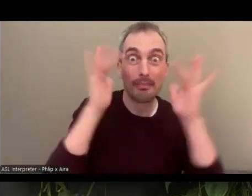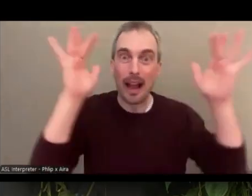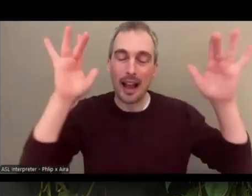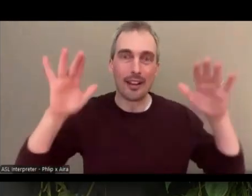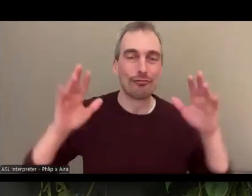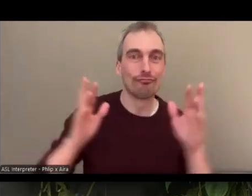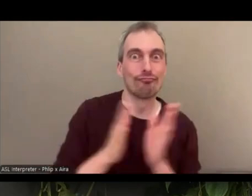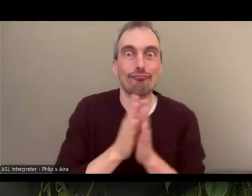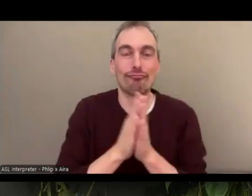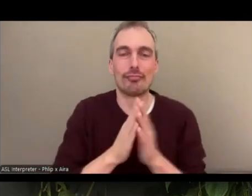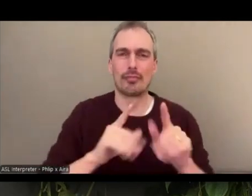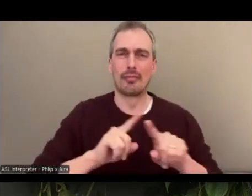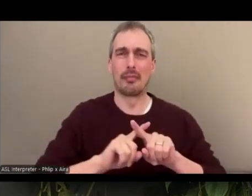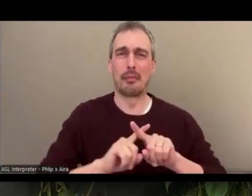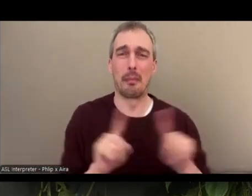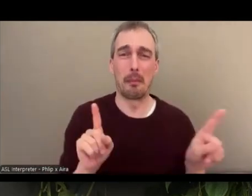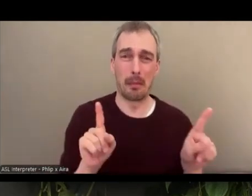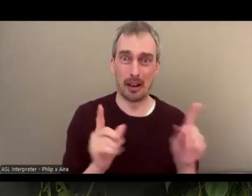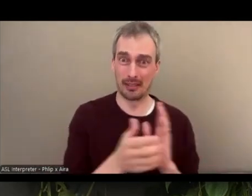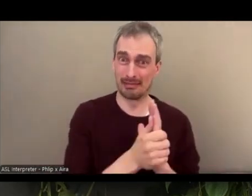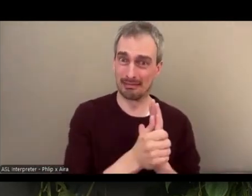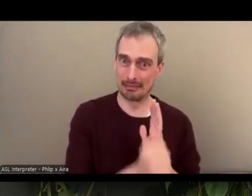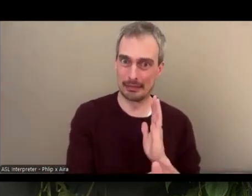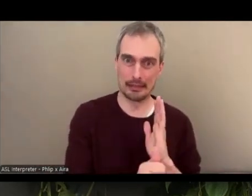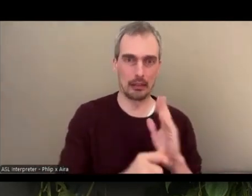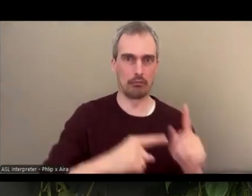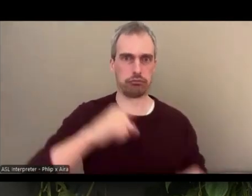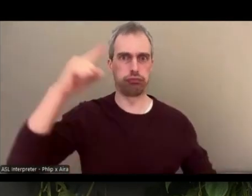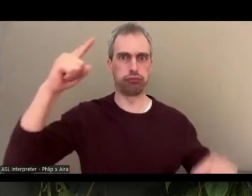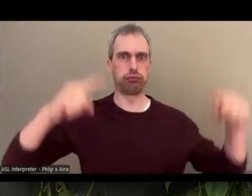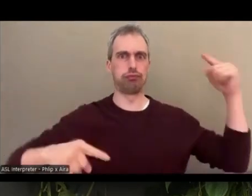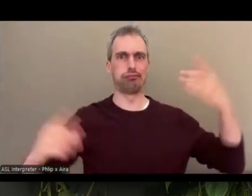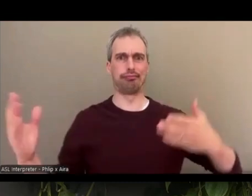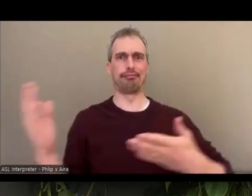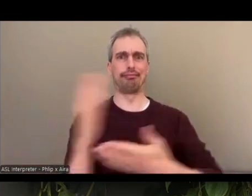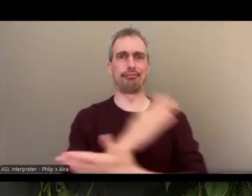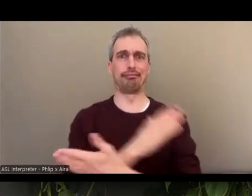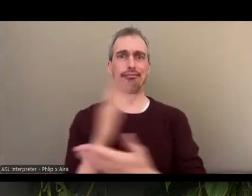So process is one of the tools that we used to kind of ensure a solid baseline of outcomes.